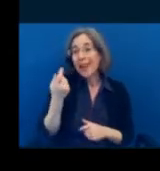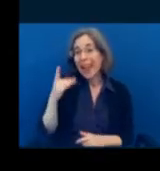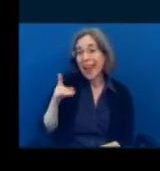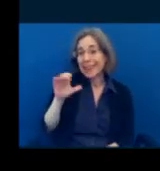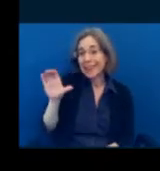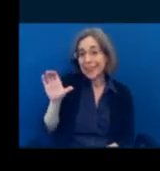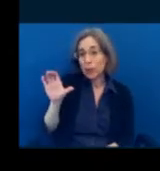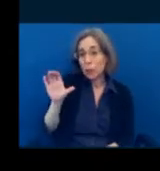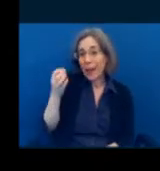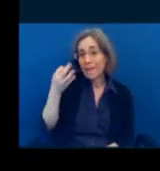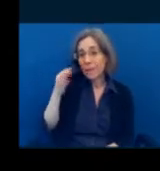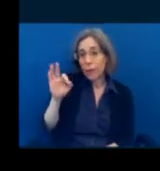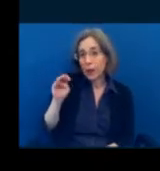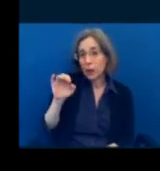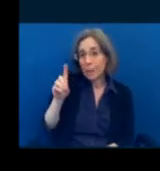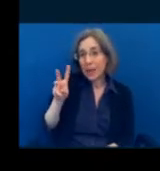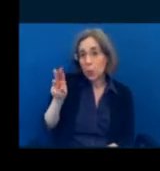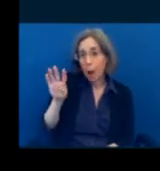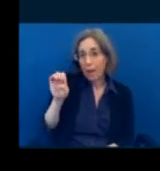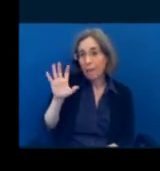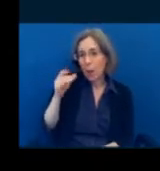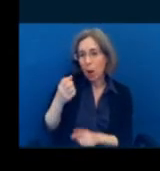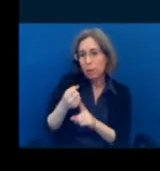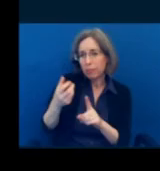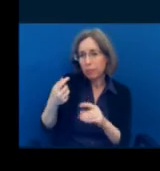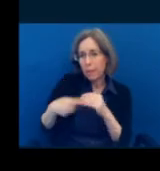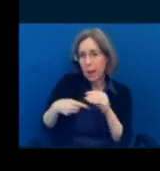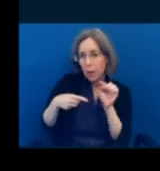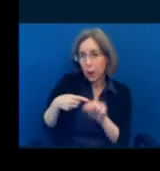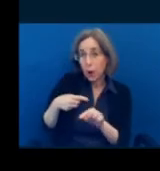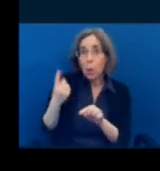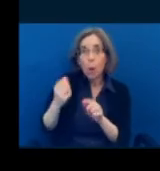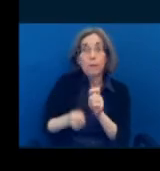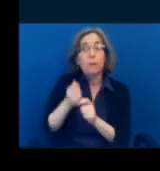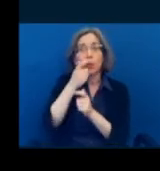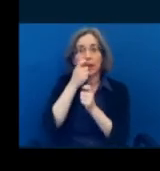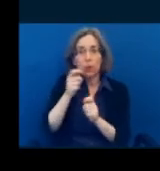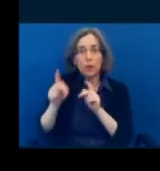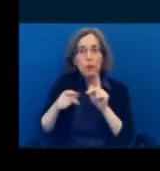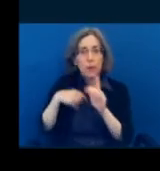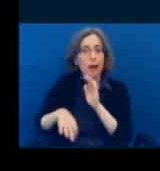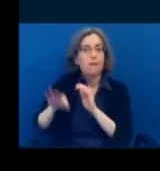BECAUSE SHE'S 1 OF THE MOST INTERESTING PEOPLE THAT CAME ACROSS IN MY RESEARCH.